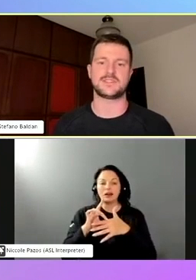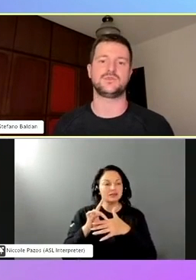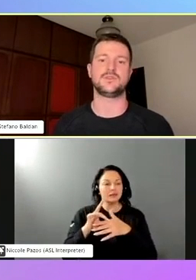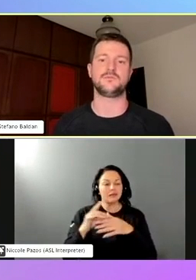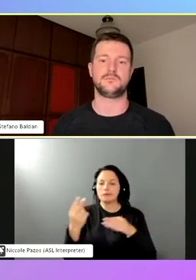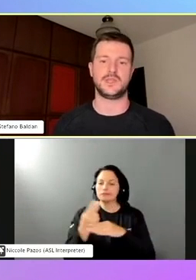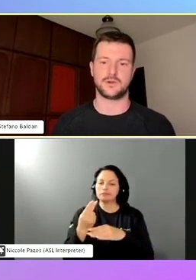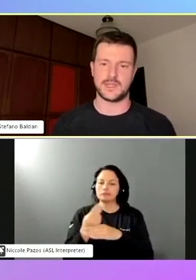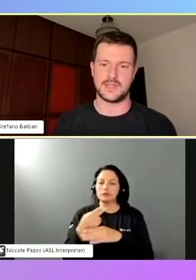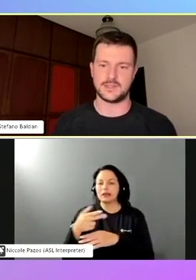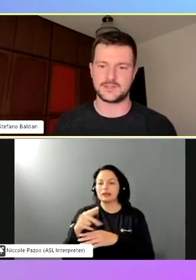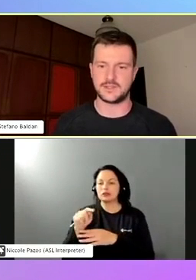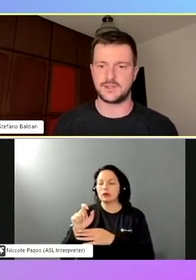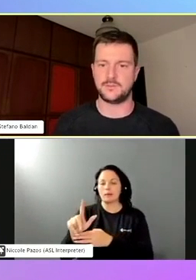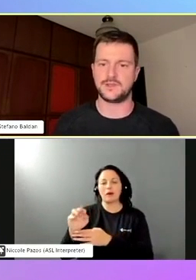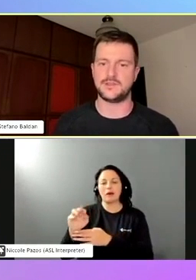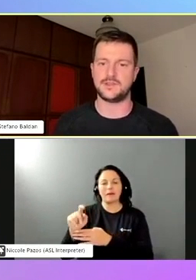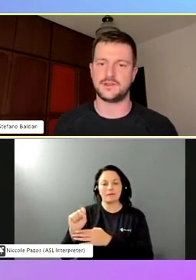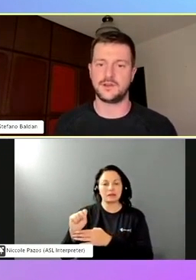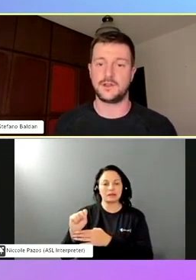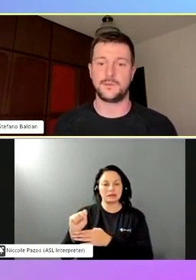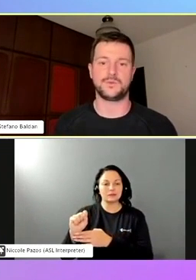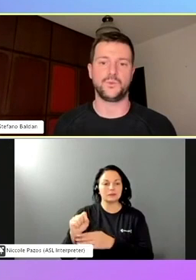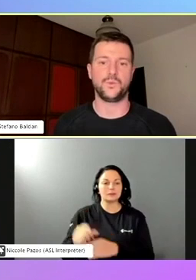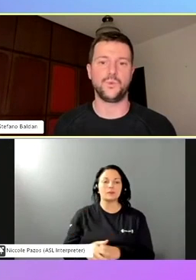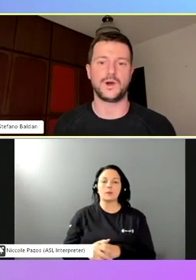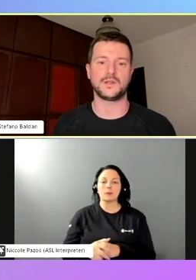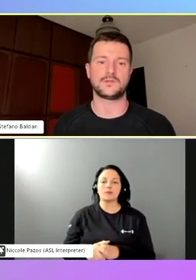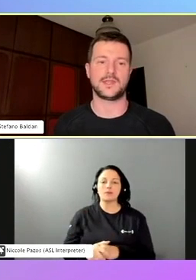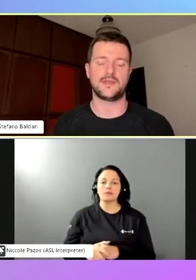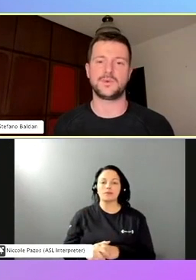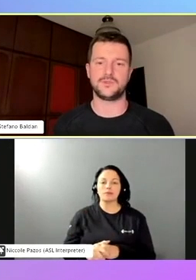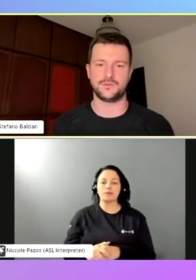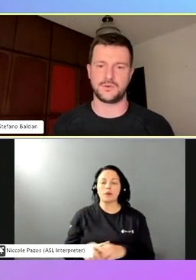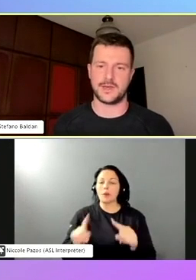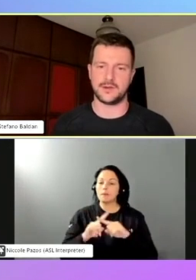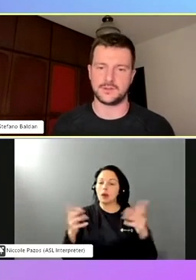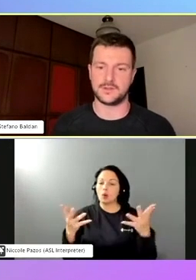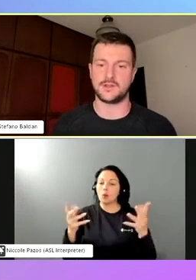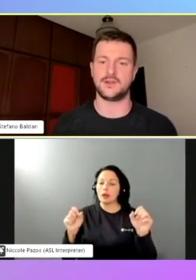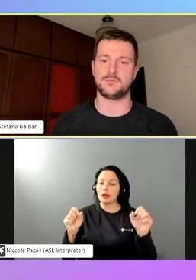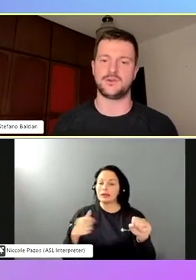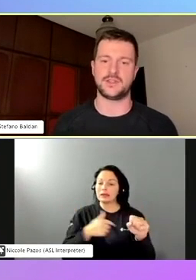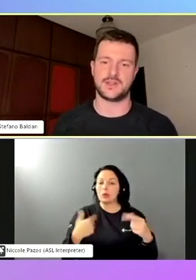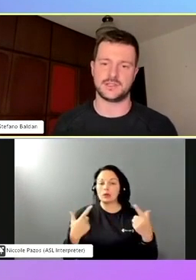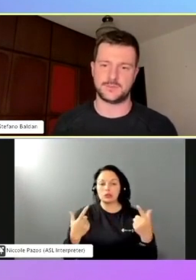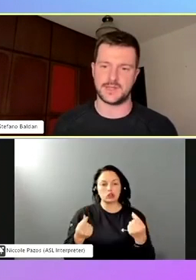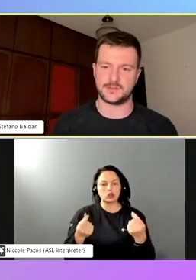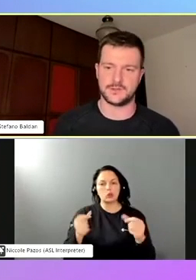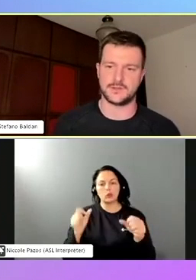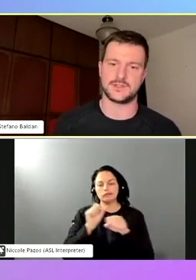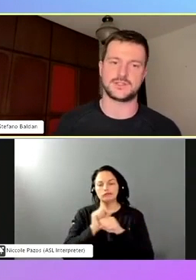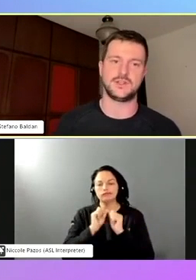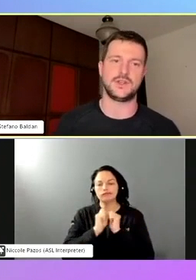need to sort all of the objects by the vertical axis. and then group all of the objects